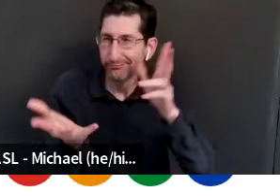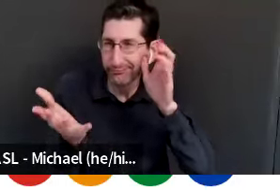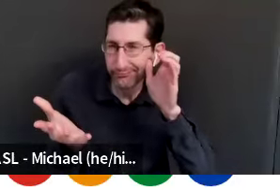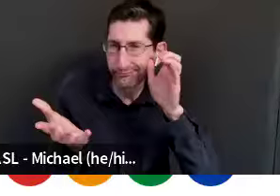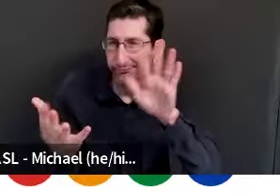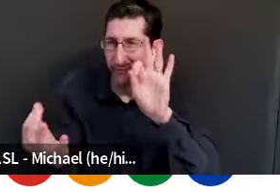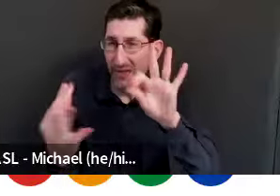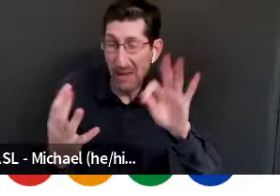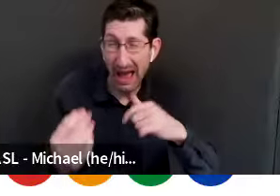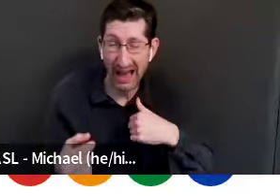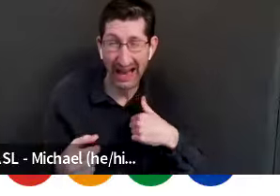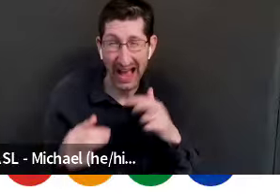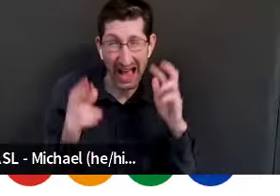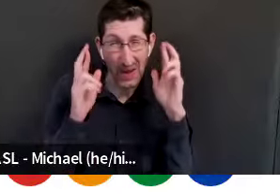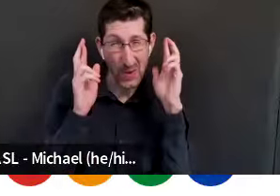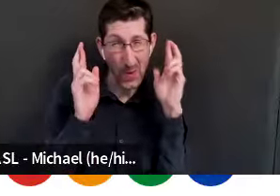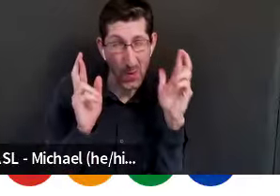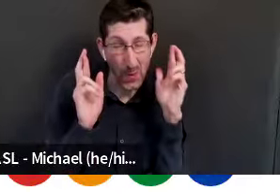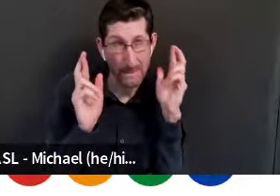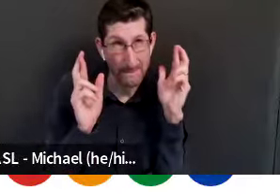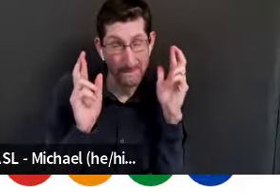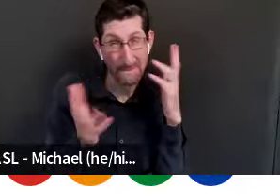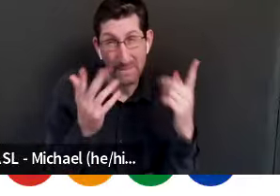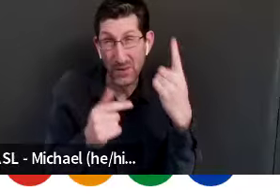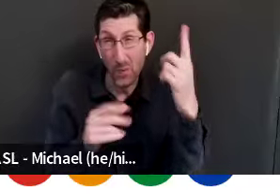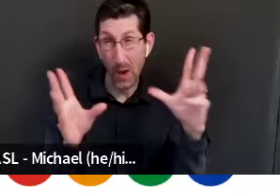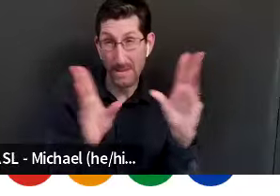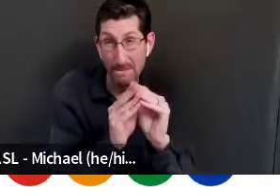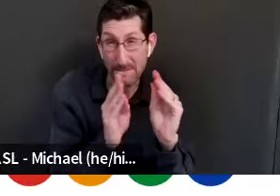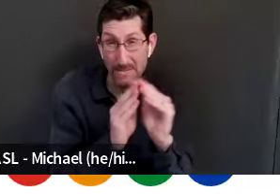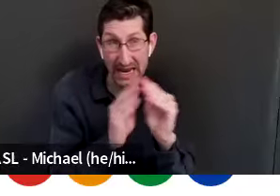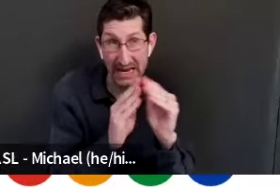MONTH TO START THE CONVERSATIONS.